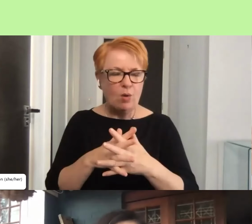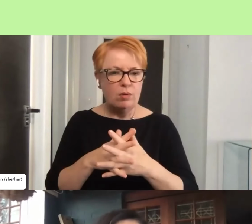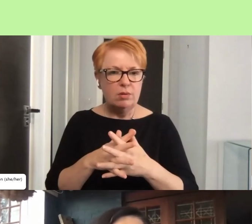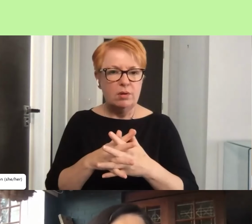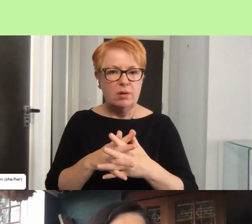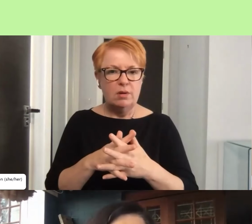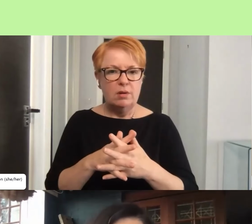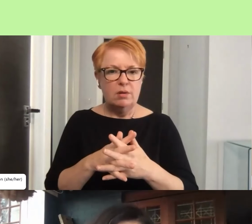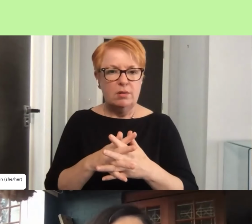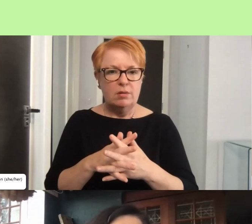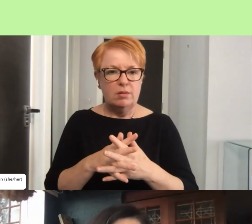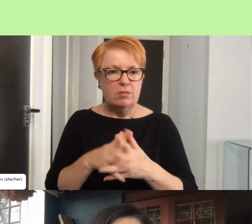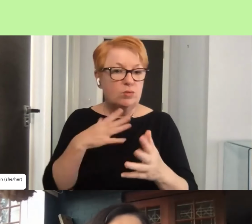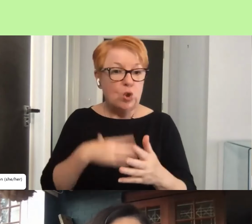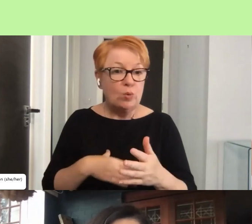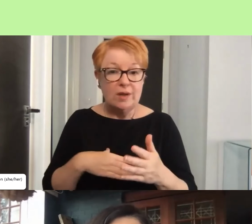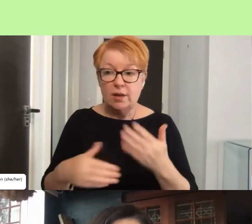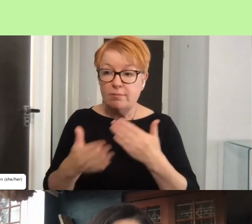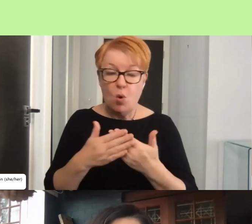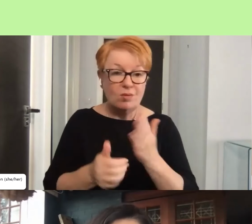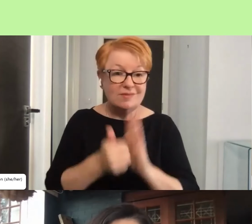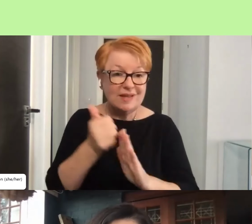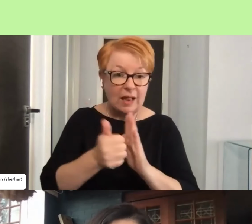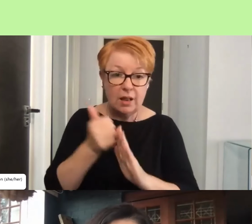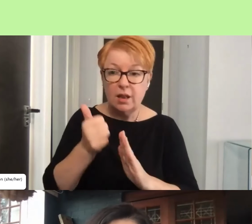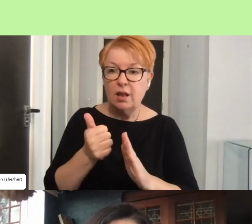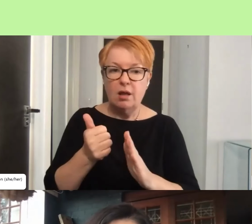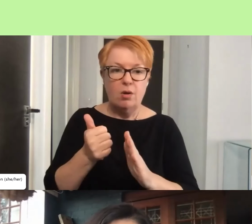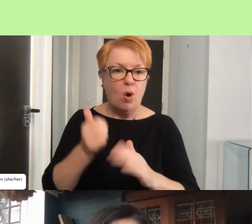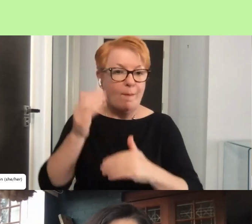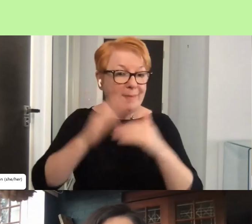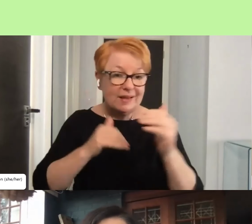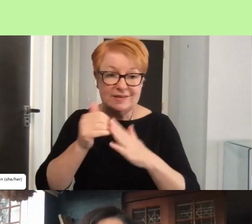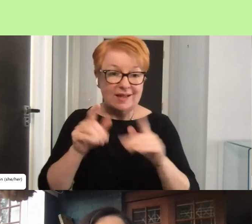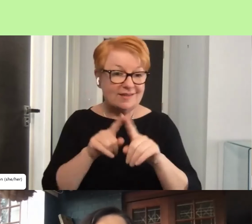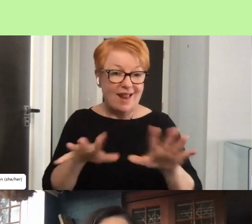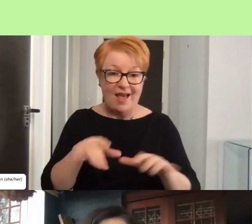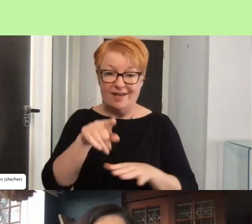We don't look for architecture, buildings, like Magdalena says, you know, these are how